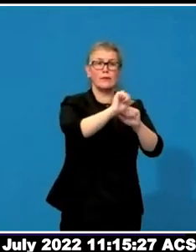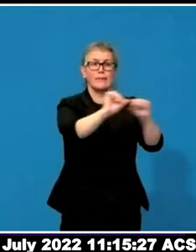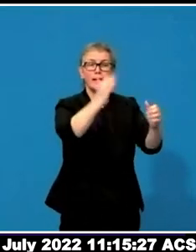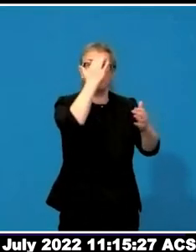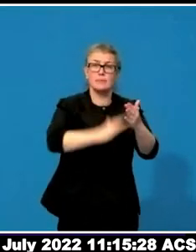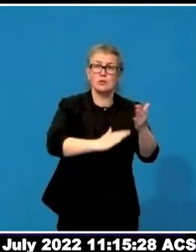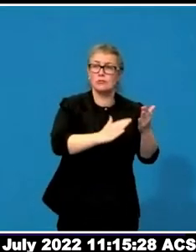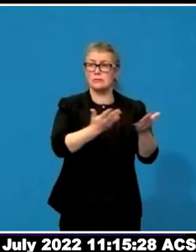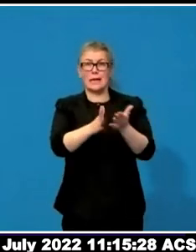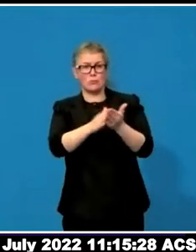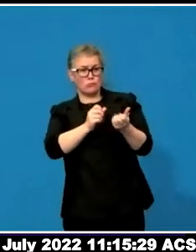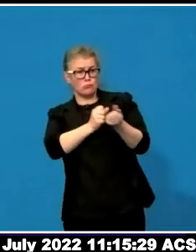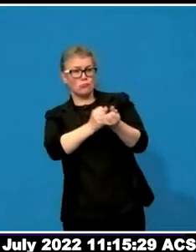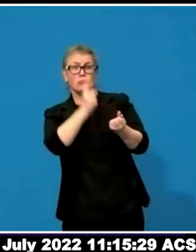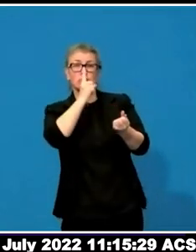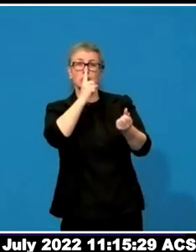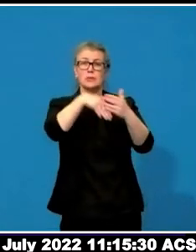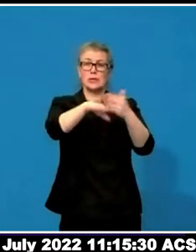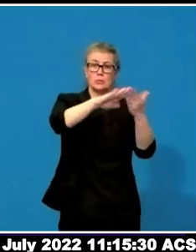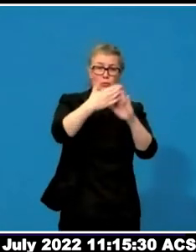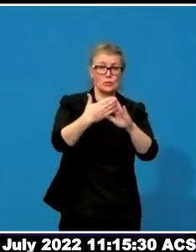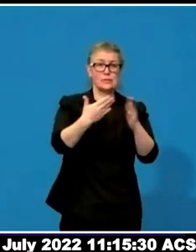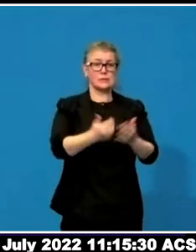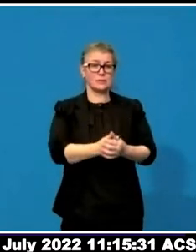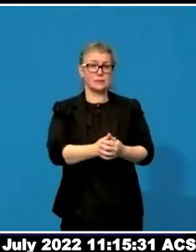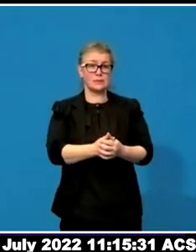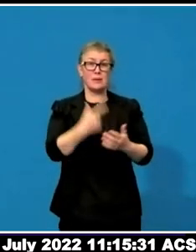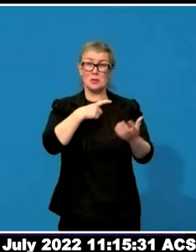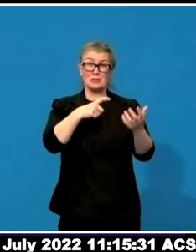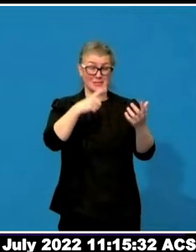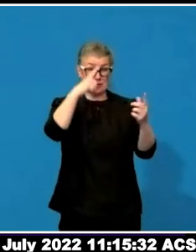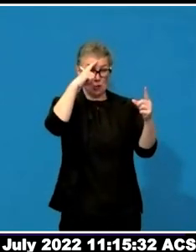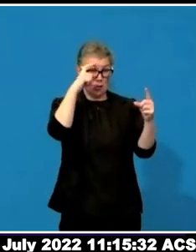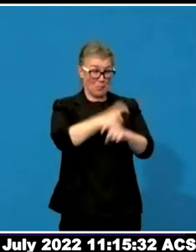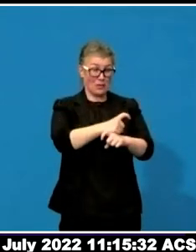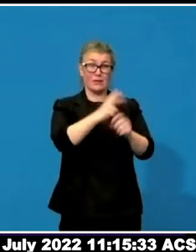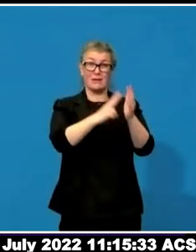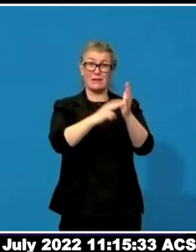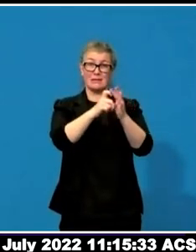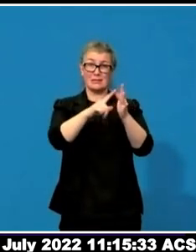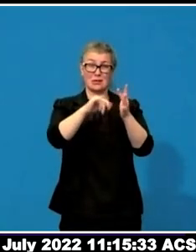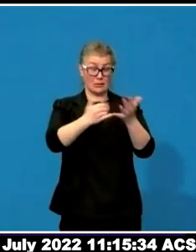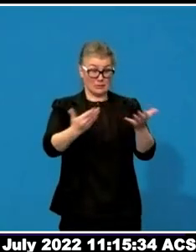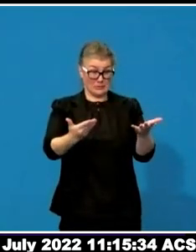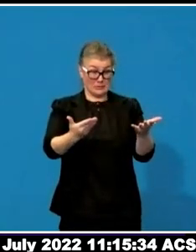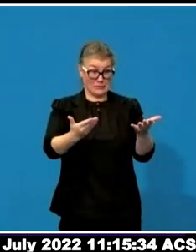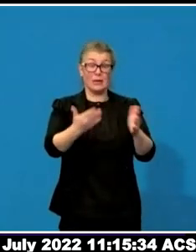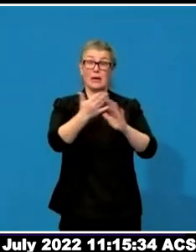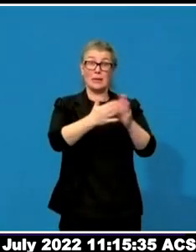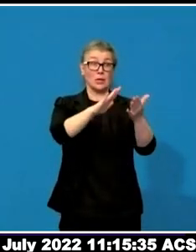the community with the complexities of the NDIS and the burden it places on communities like those in their valley.